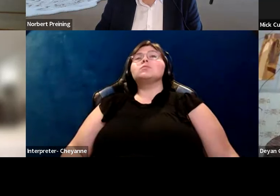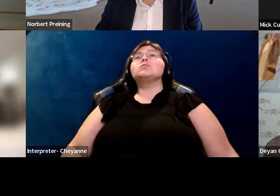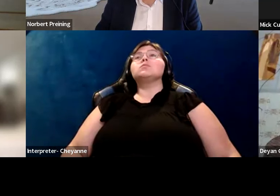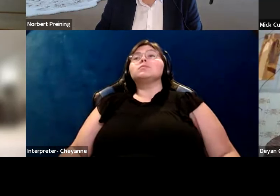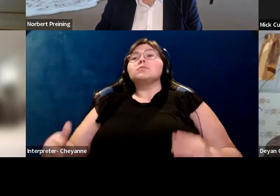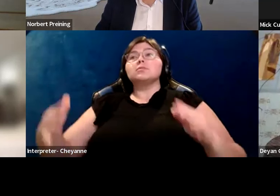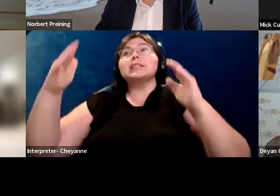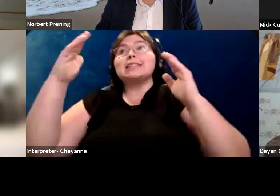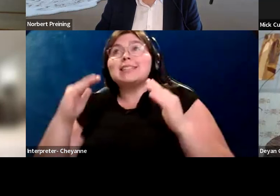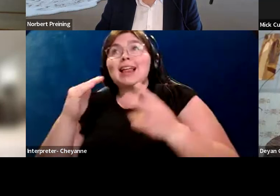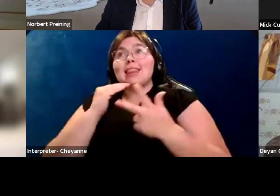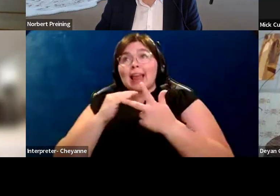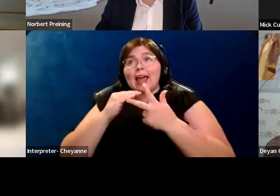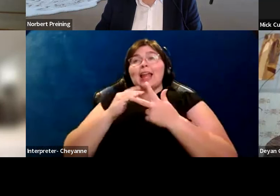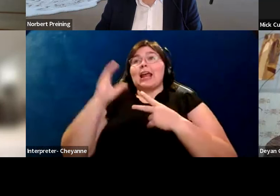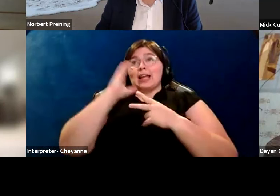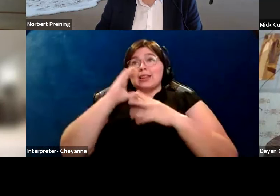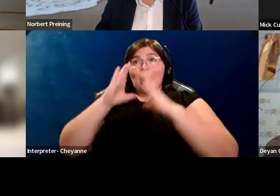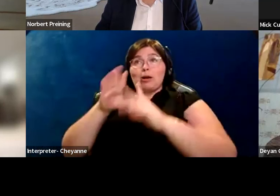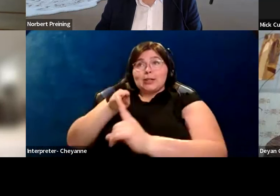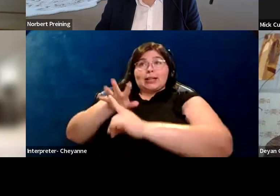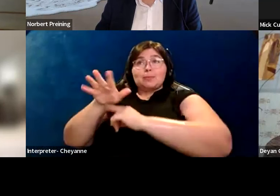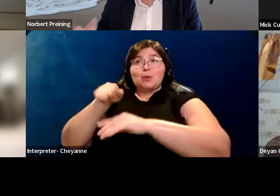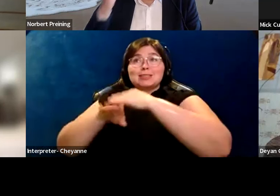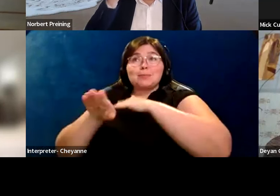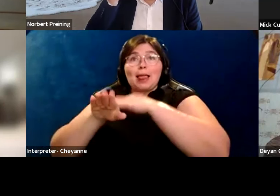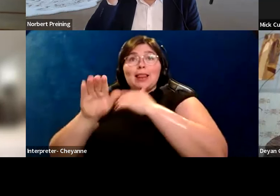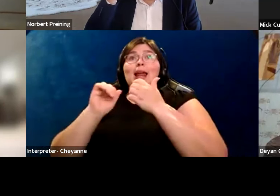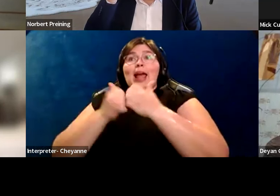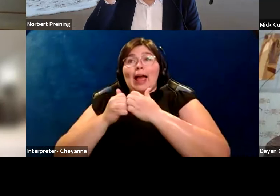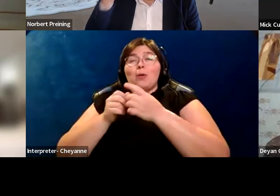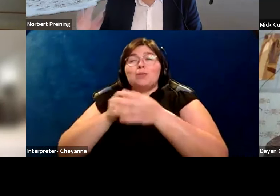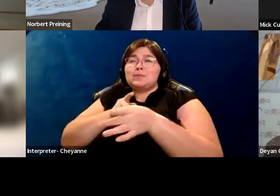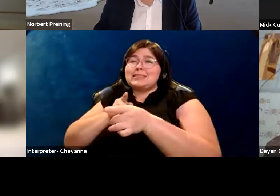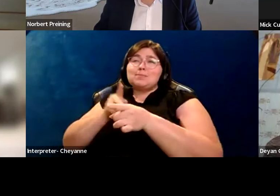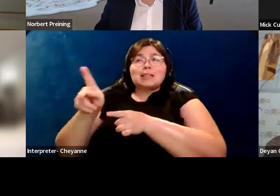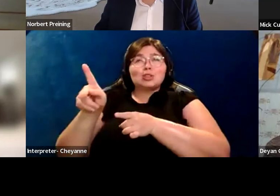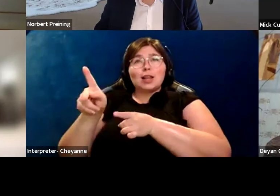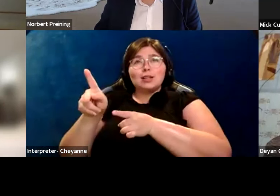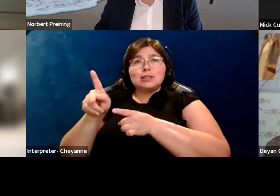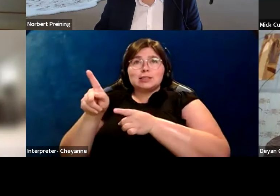then exposes that accessibility via specialized accessibility